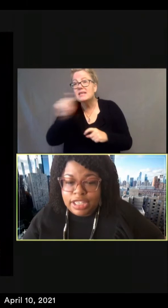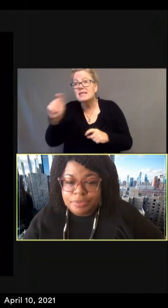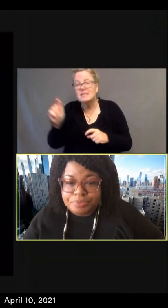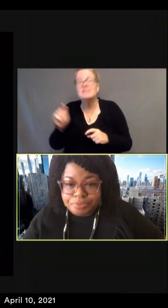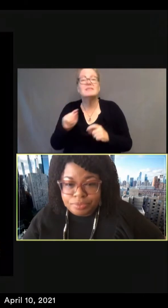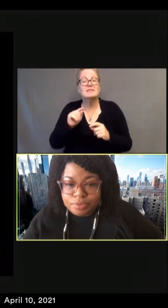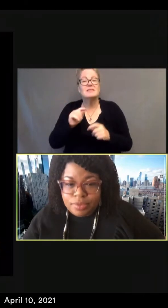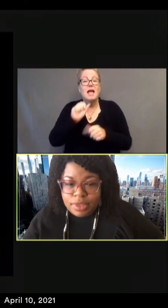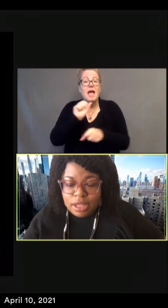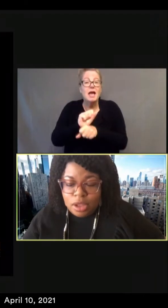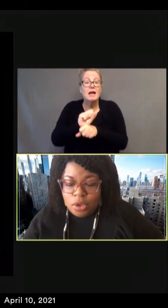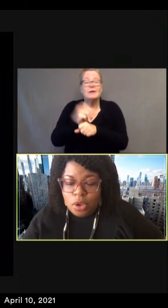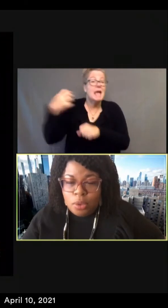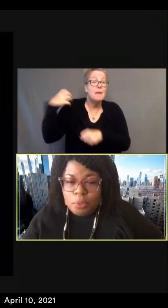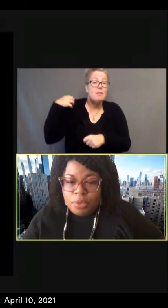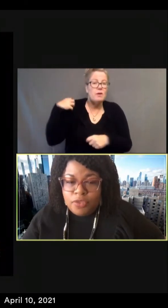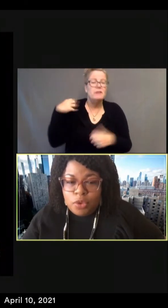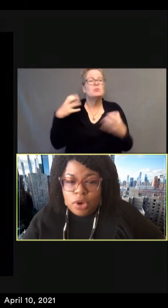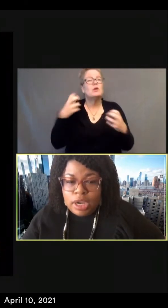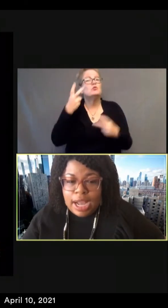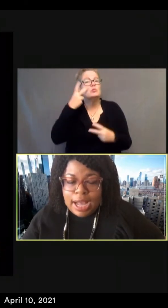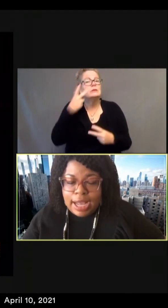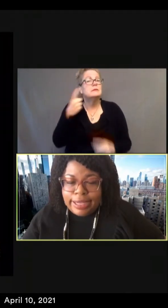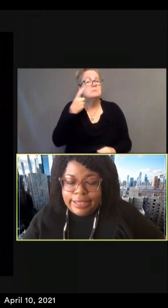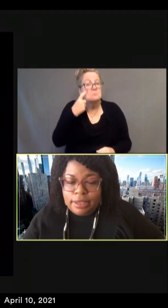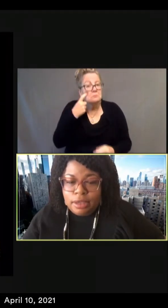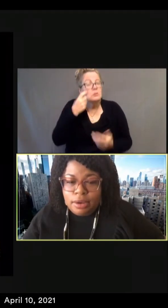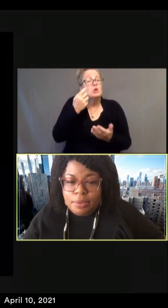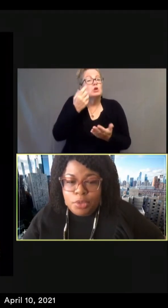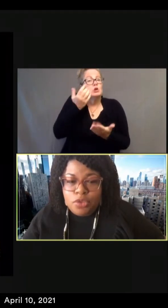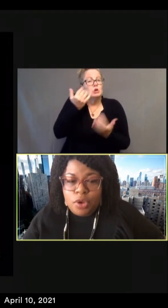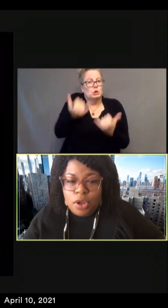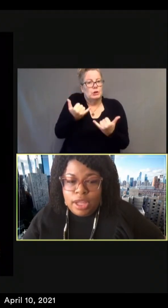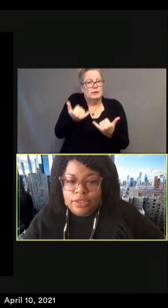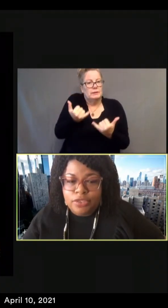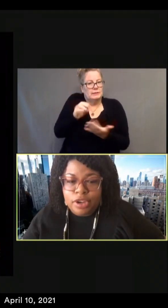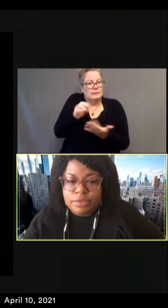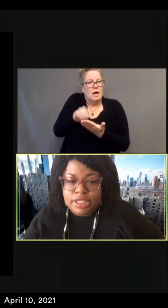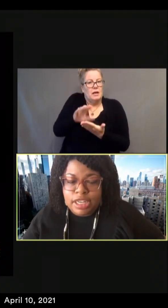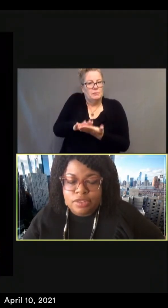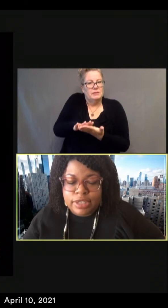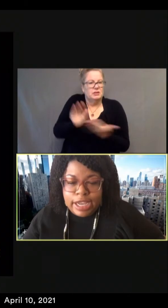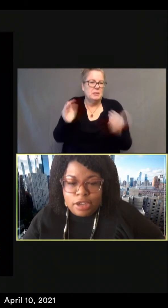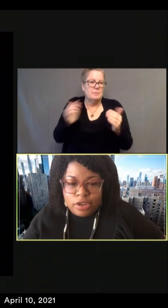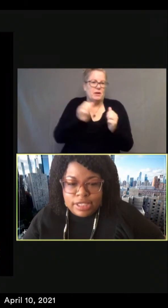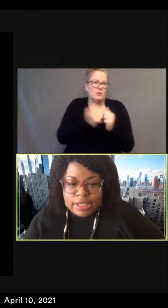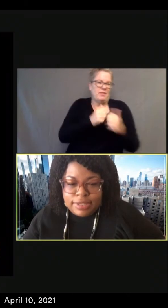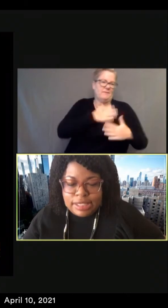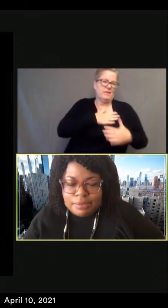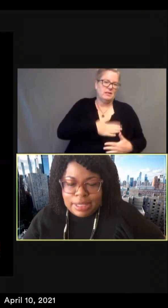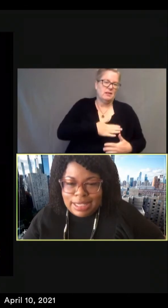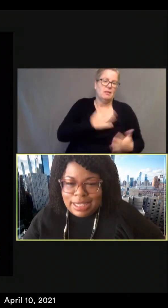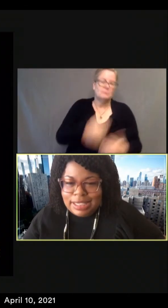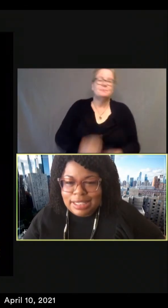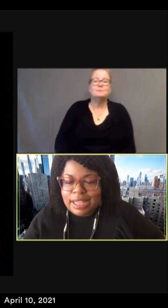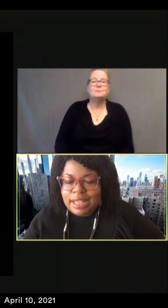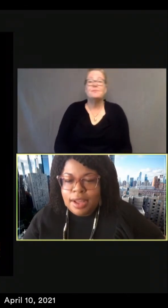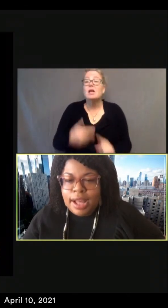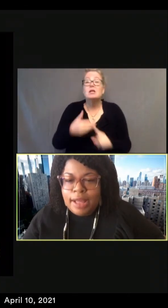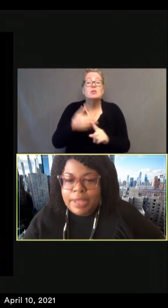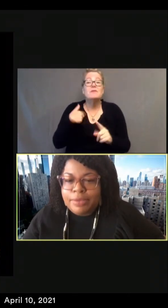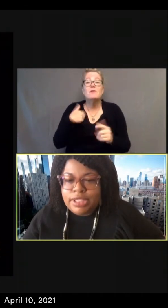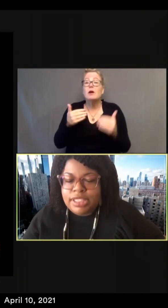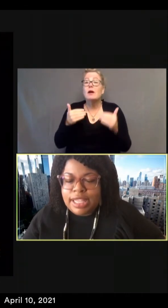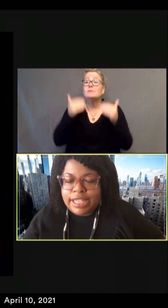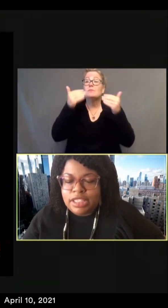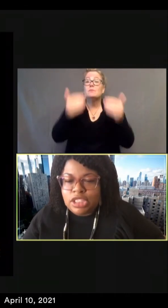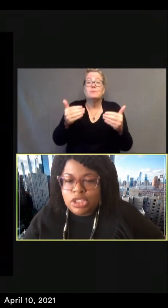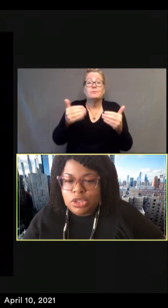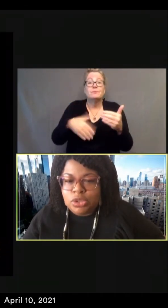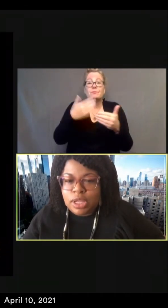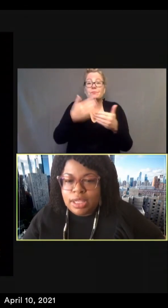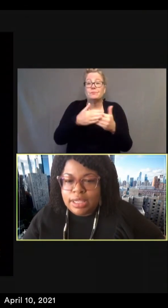Before I move on from the general categories of disabilities, I would just like to let